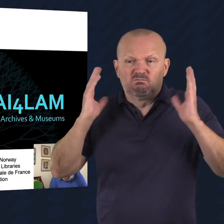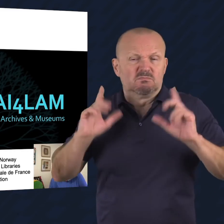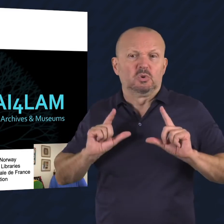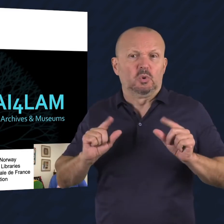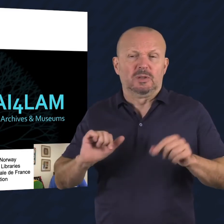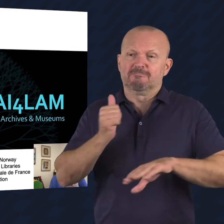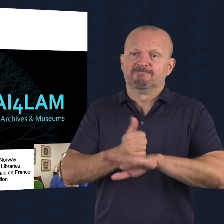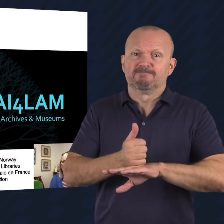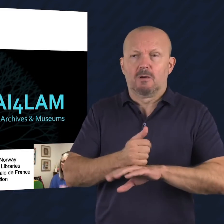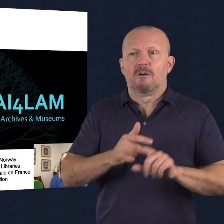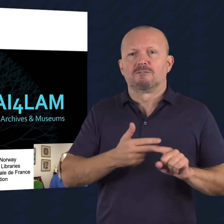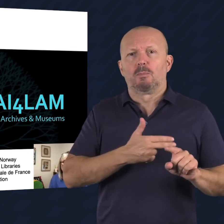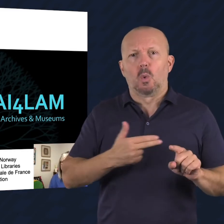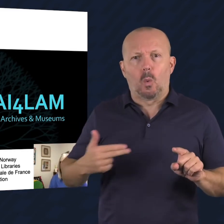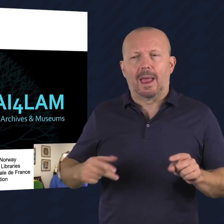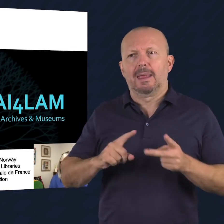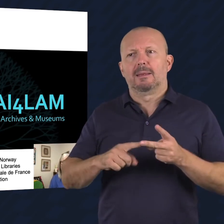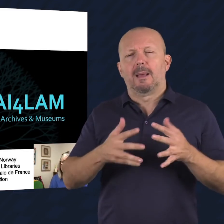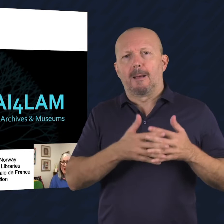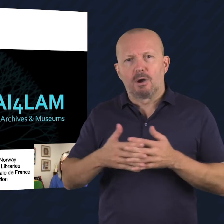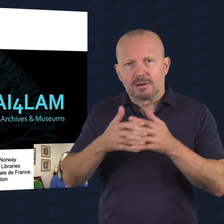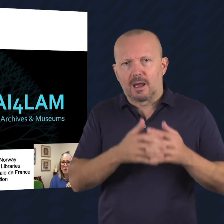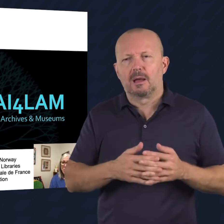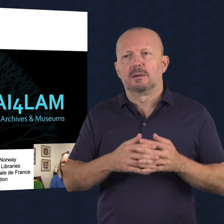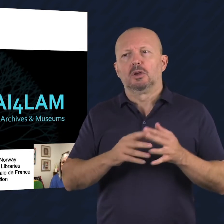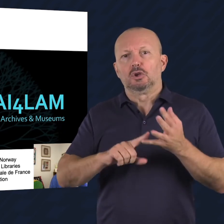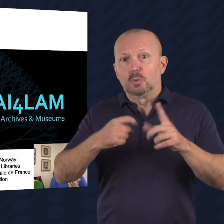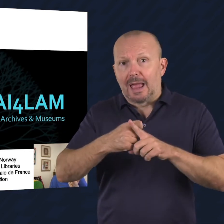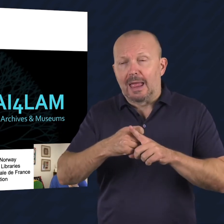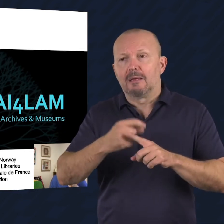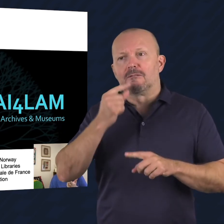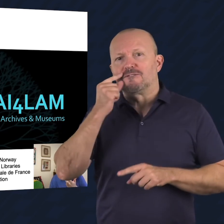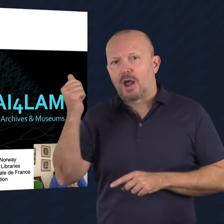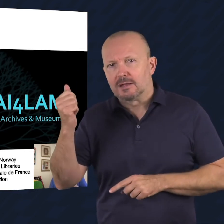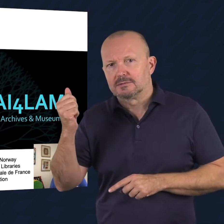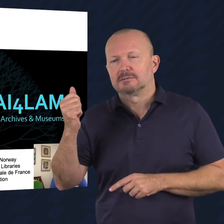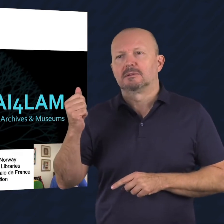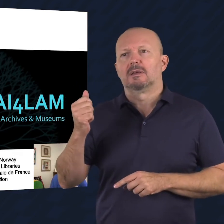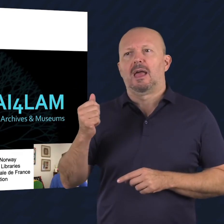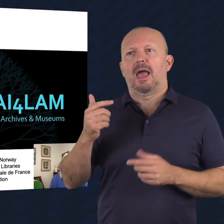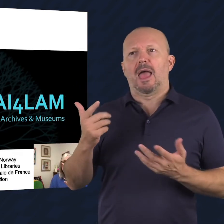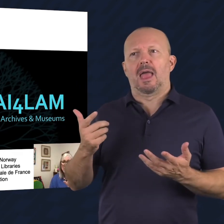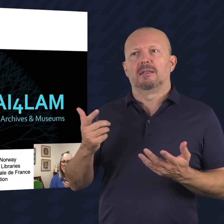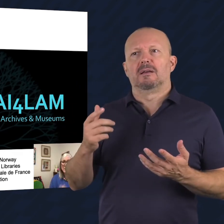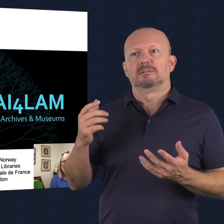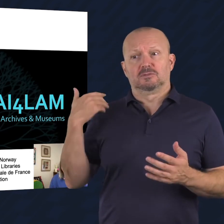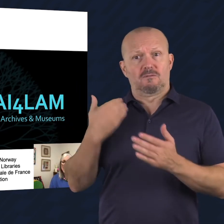I guess, decided to get the ball rolling. And, they come from Norway, from the US, from the UK, from France,